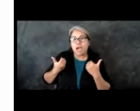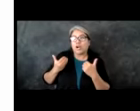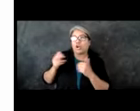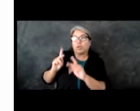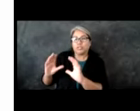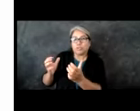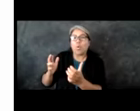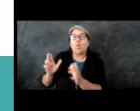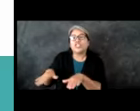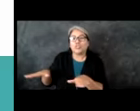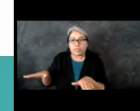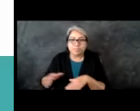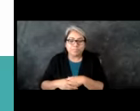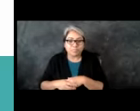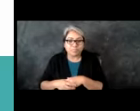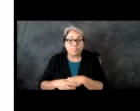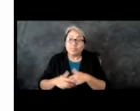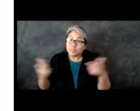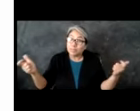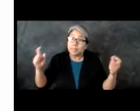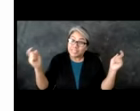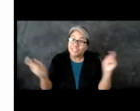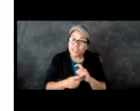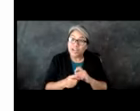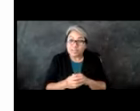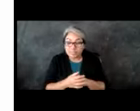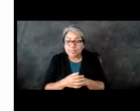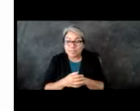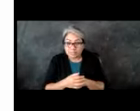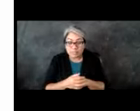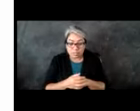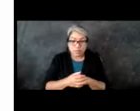health care opposites such as covered California that serve